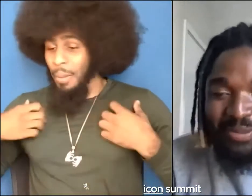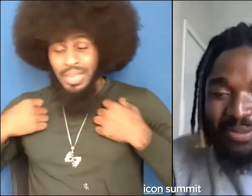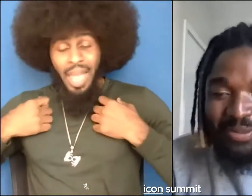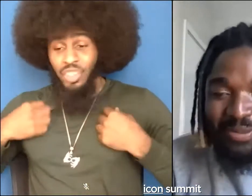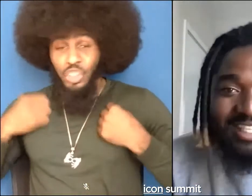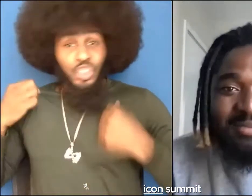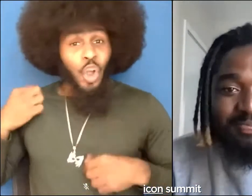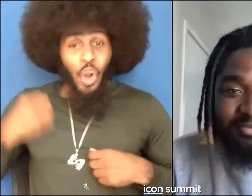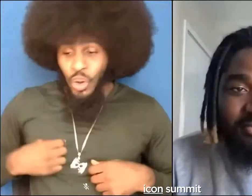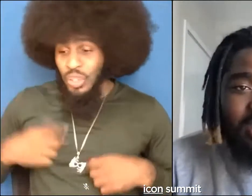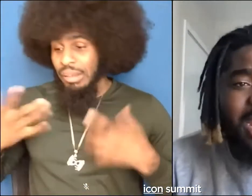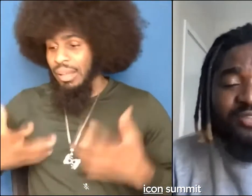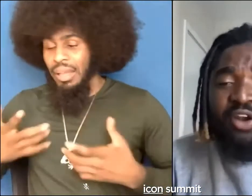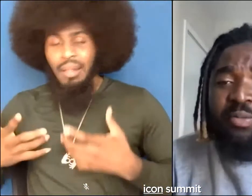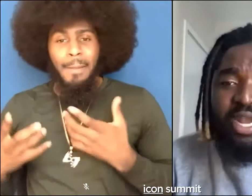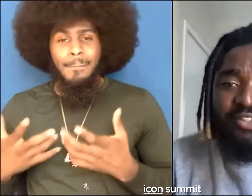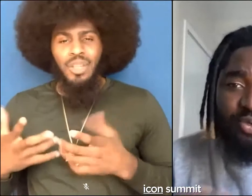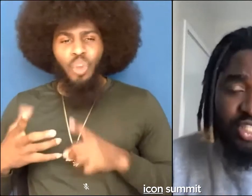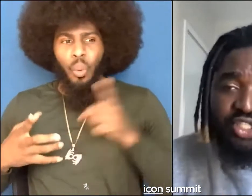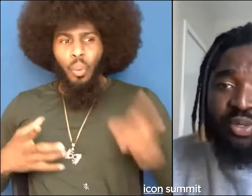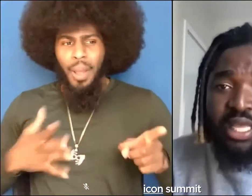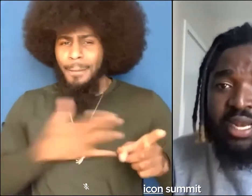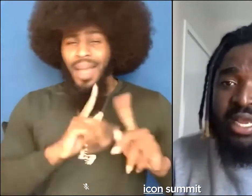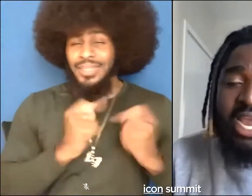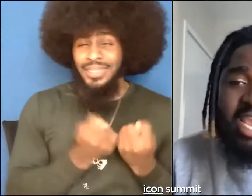People didn't do that in my team but I was vulnerable enough to continue doing that.